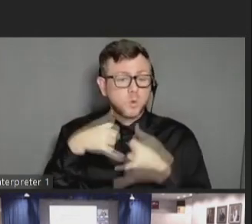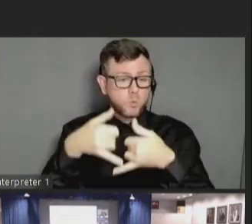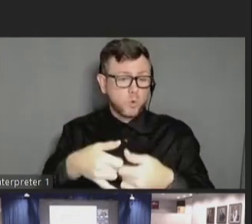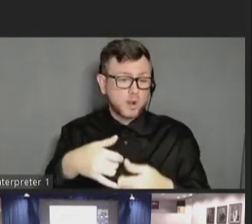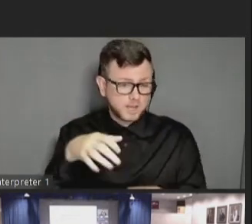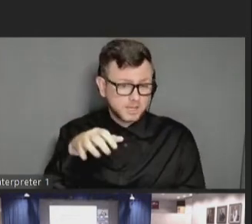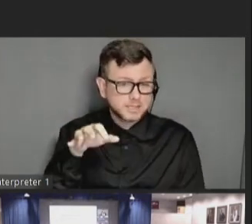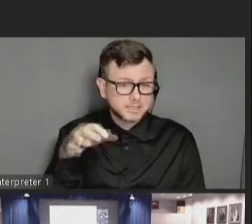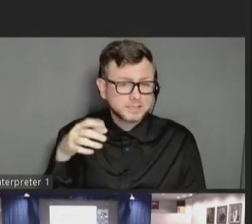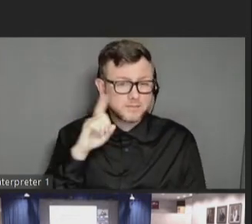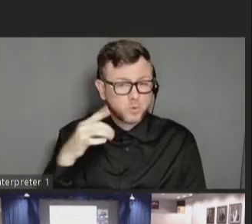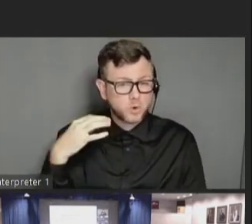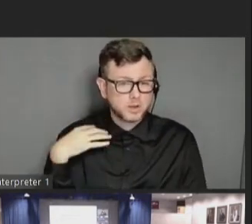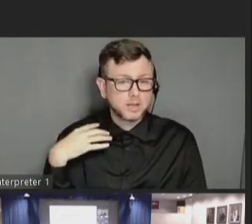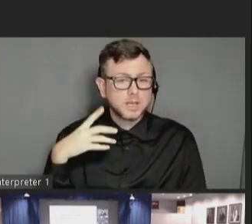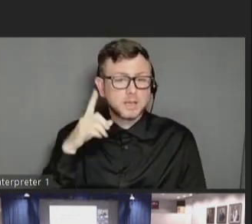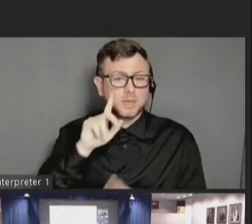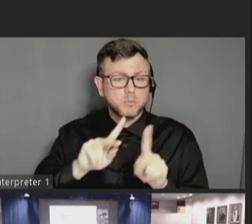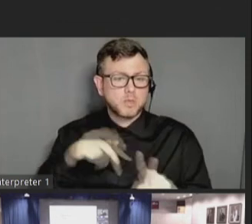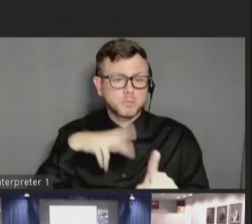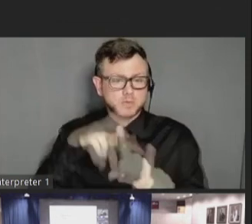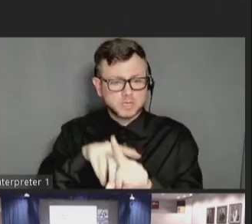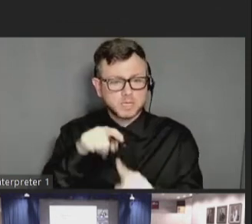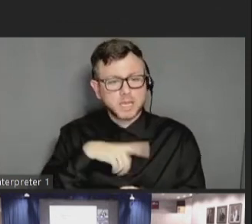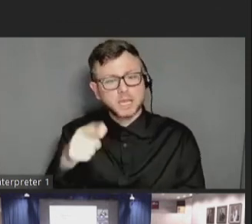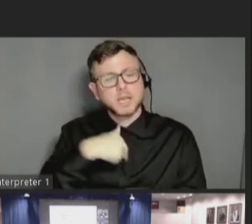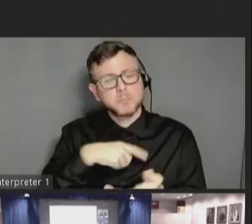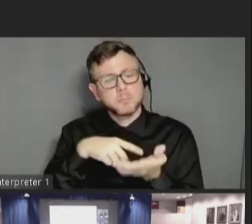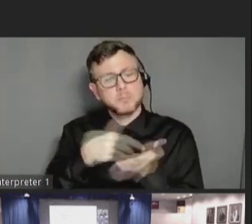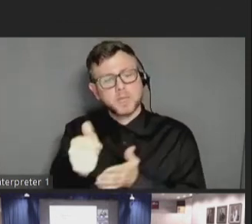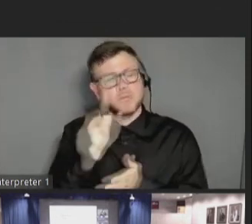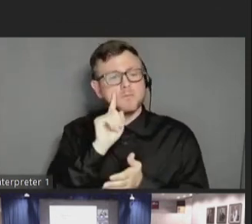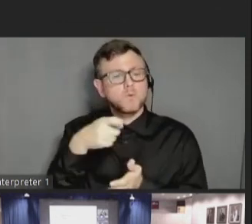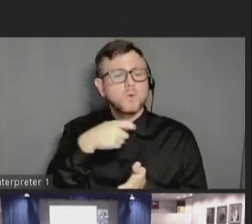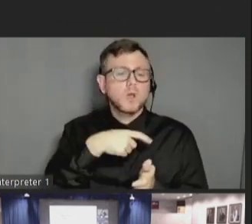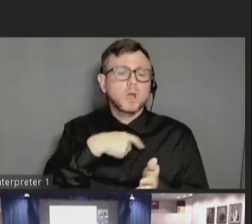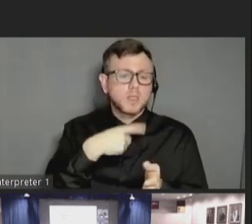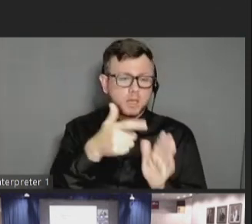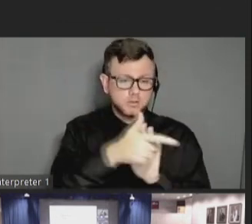awarded to pay the attorney's fees for costs and compensation and dismiss cases.